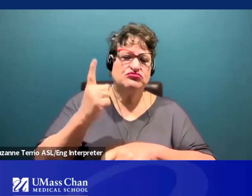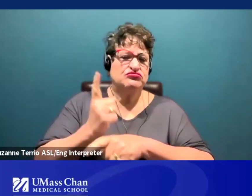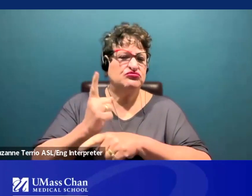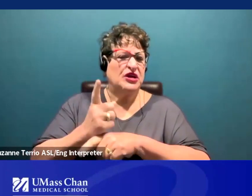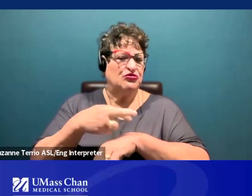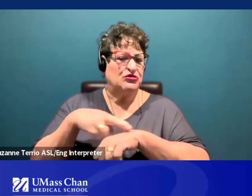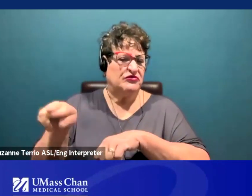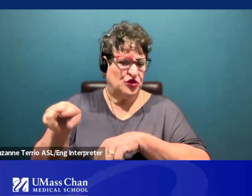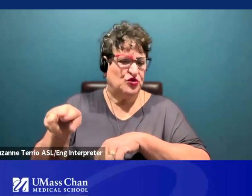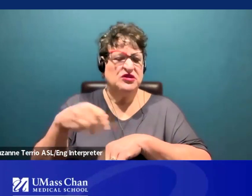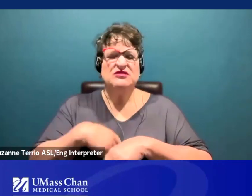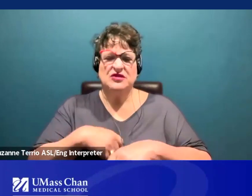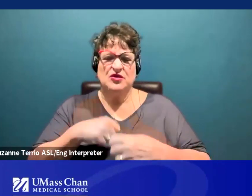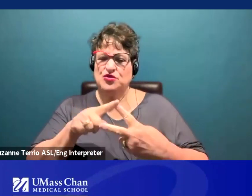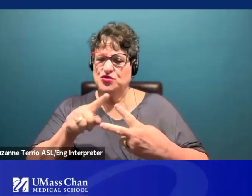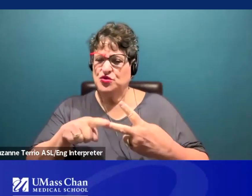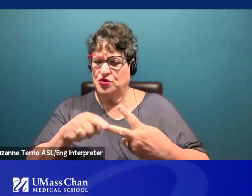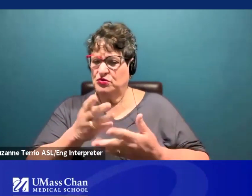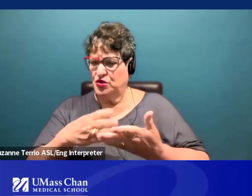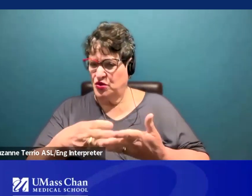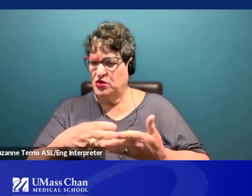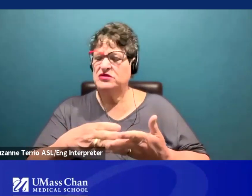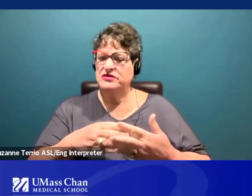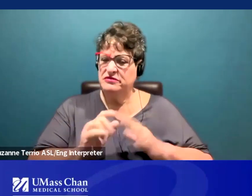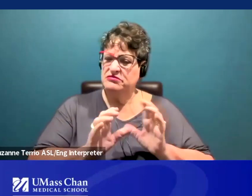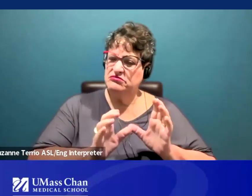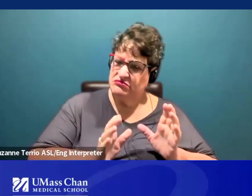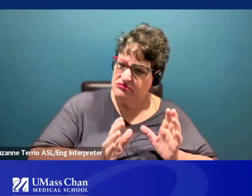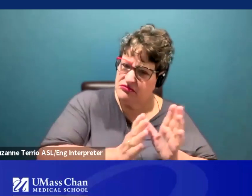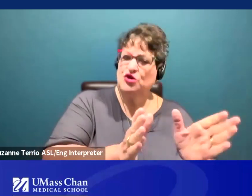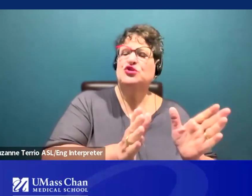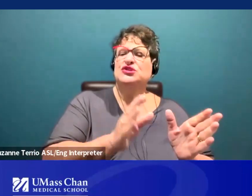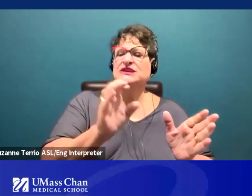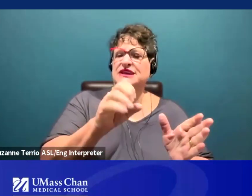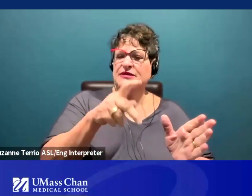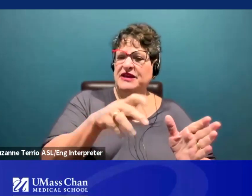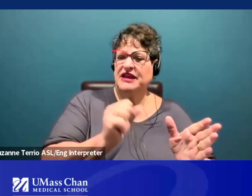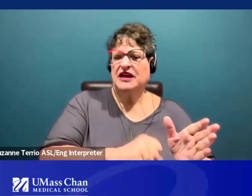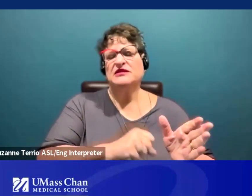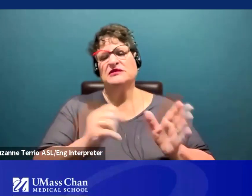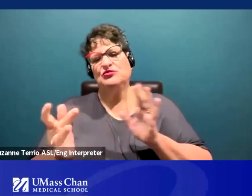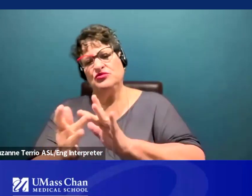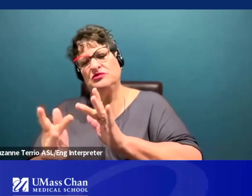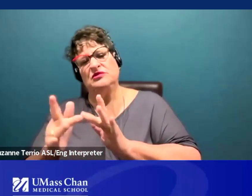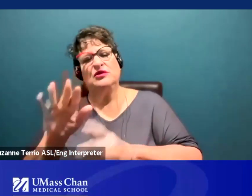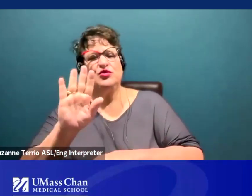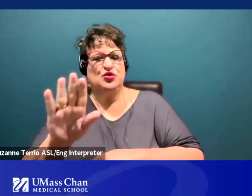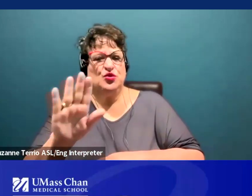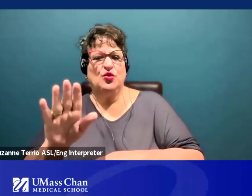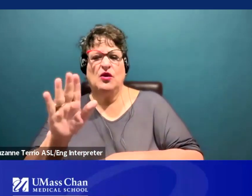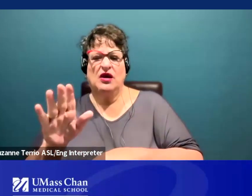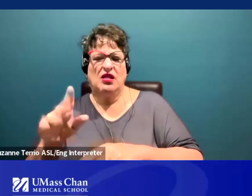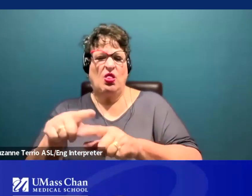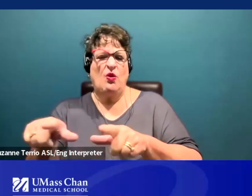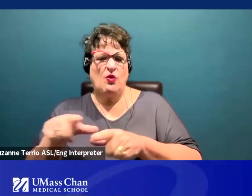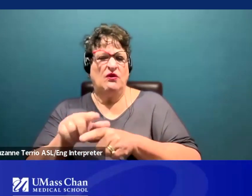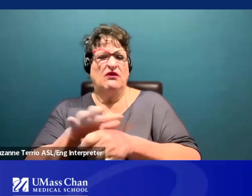Push CPS. You also reach out to your PNA or your local orgs. Thank you. And then